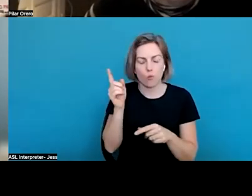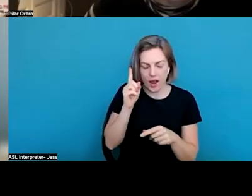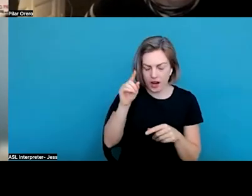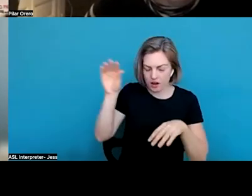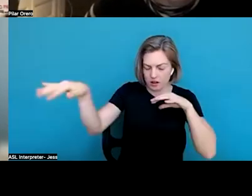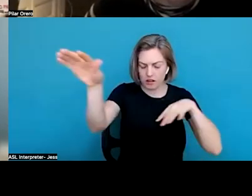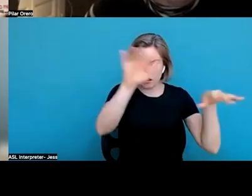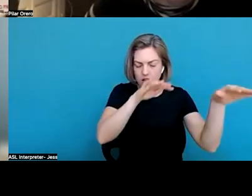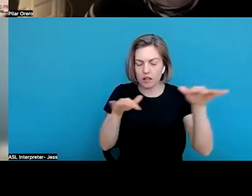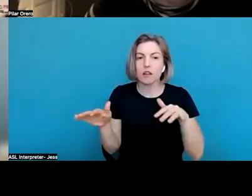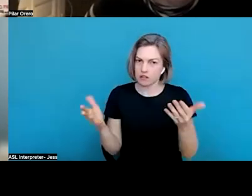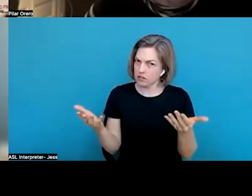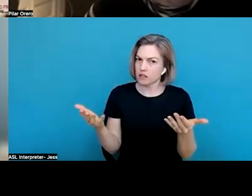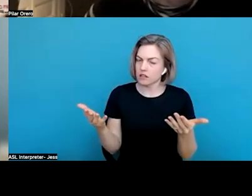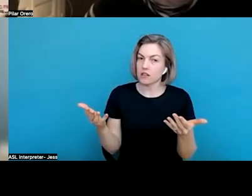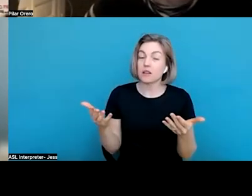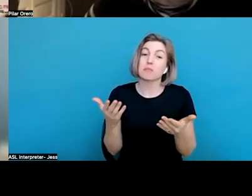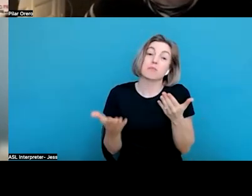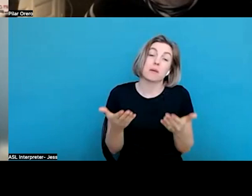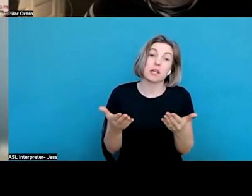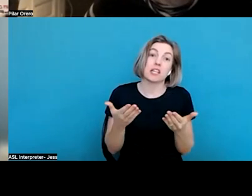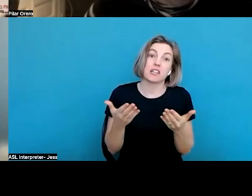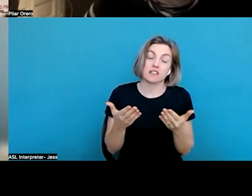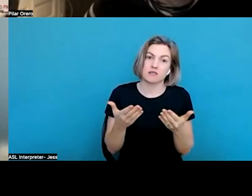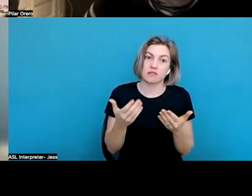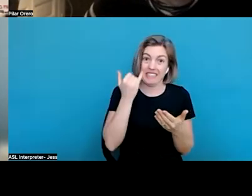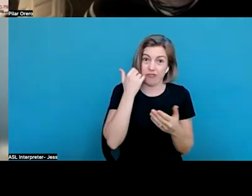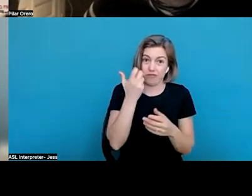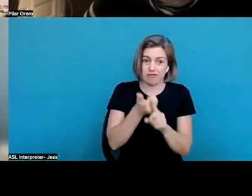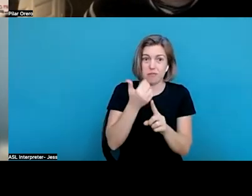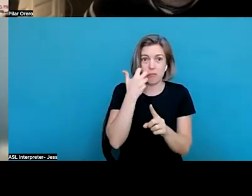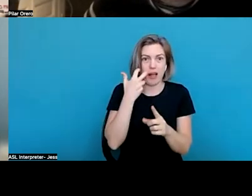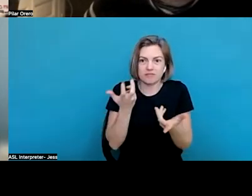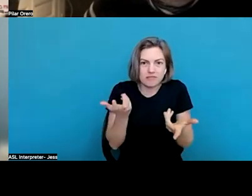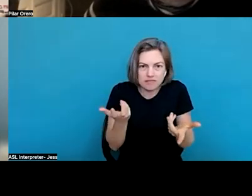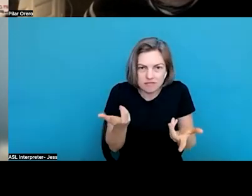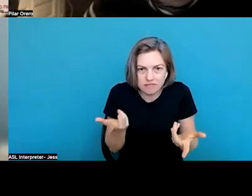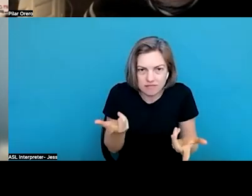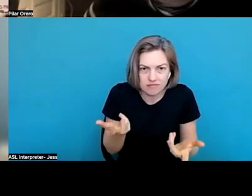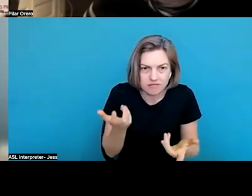that might be very difficult to know if you don't have access to that kind of modular information.